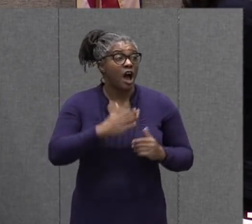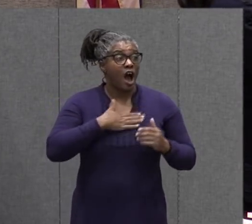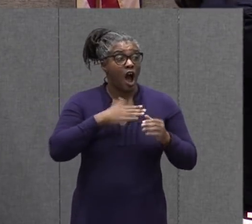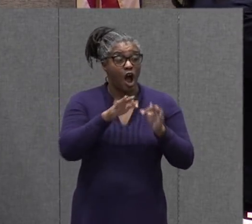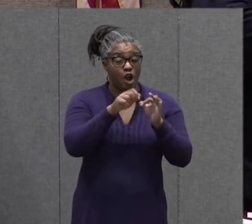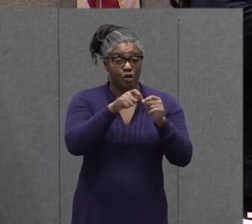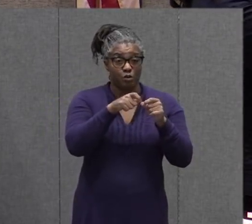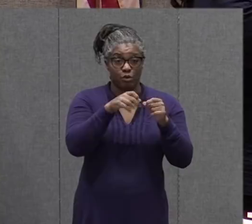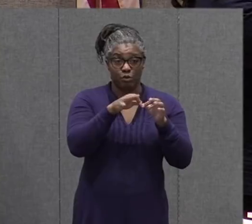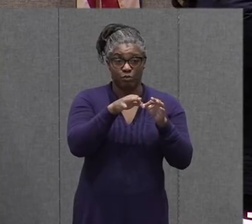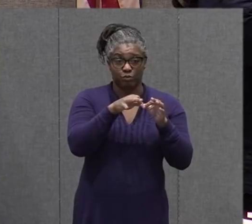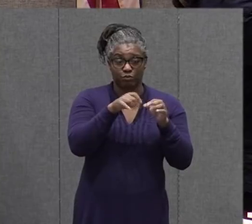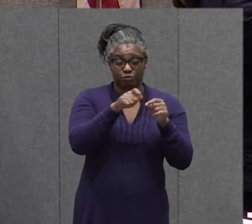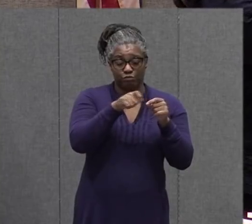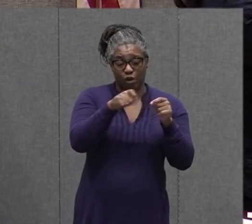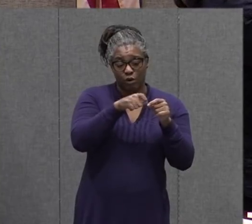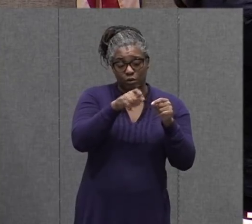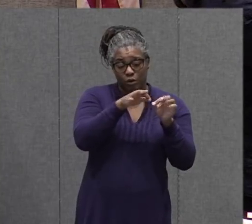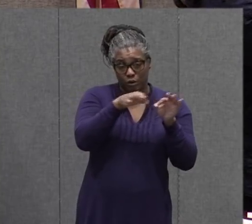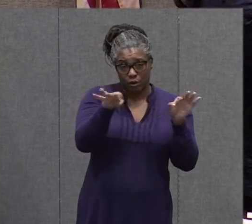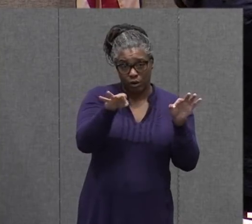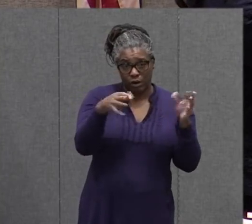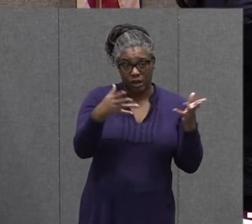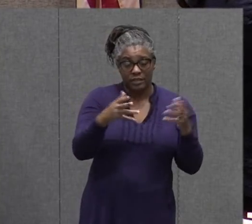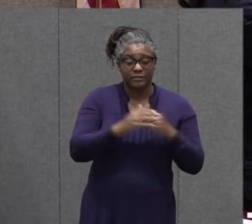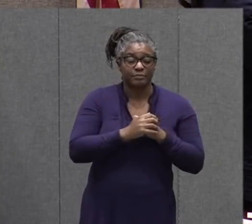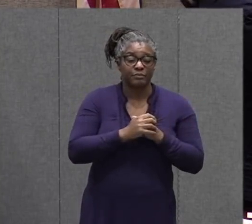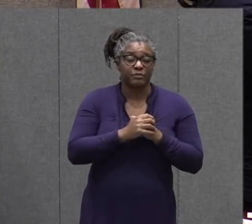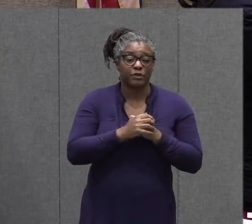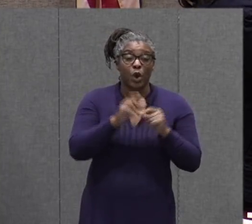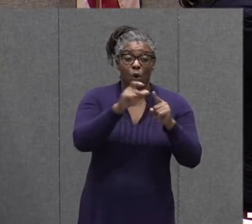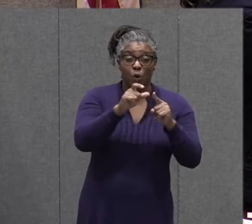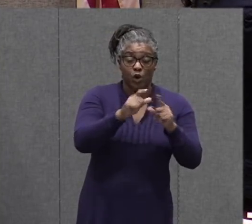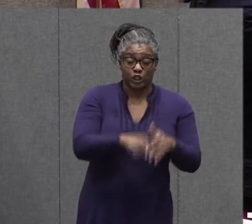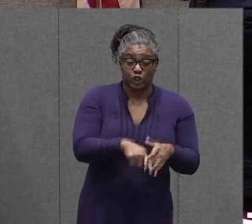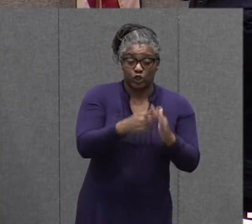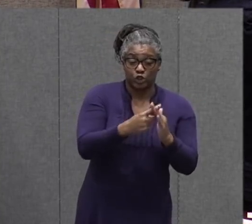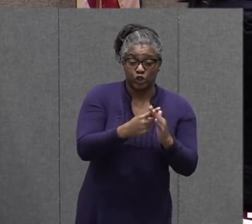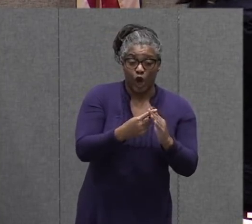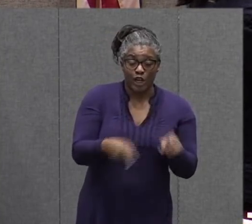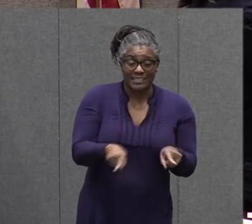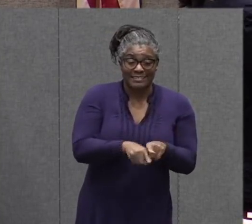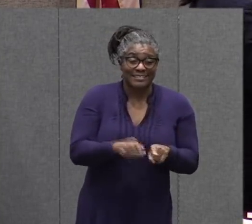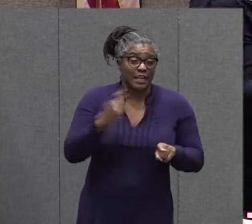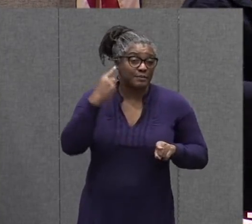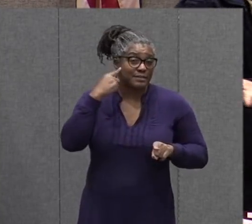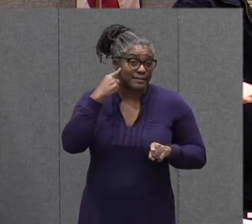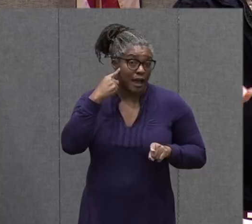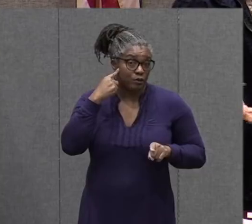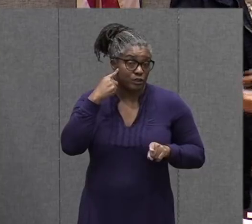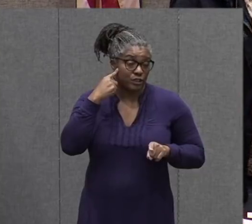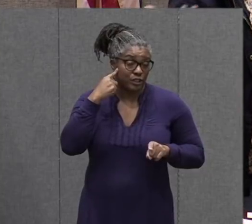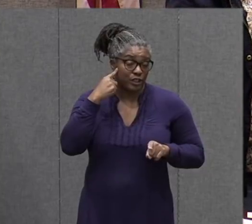"alliteration happens when words that start with the same sound, are used repeatedly".